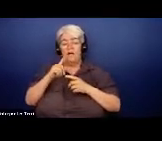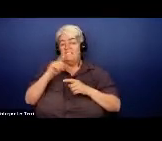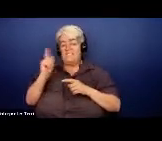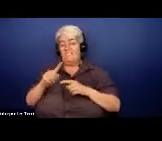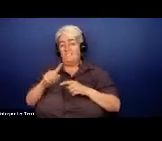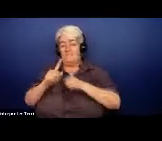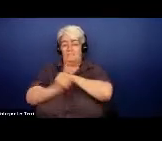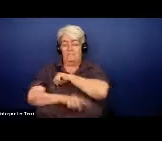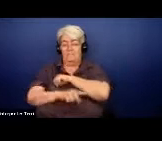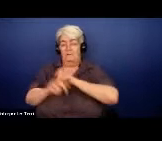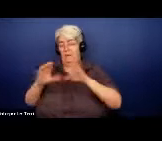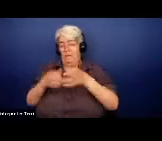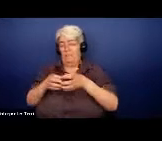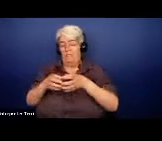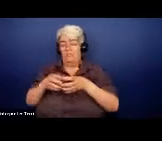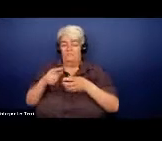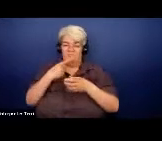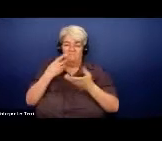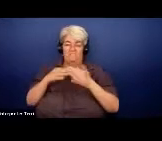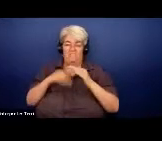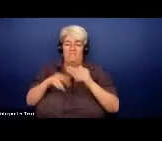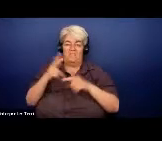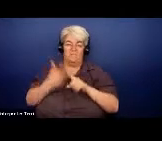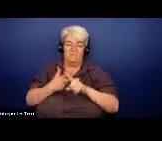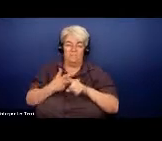is usually less than three months.